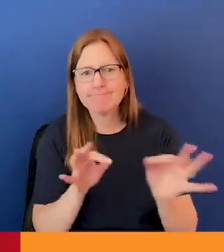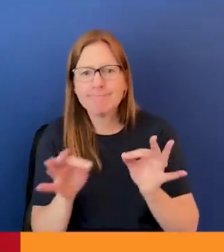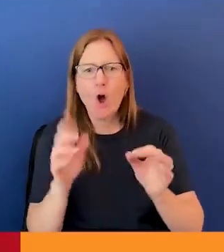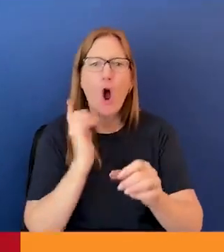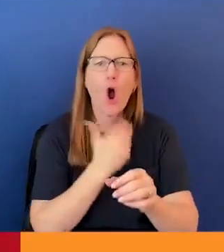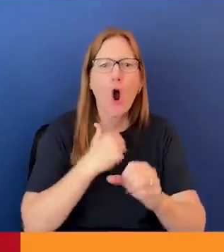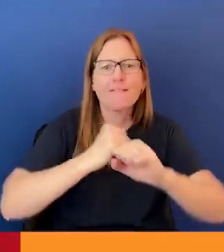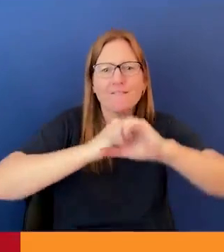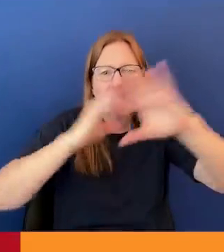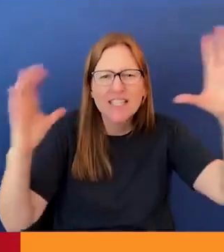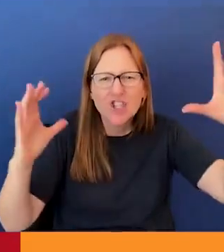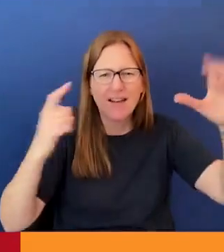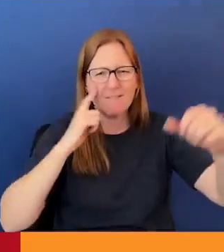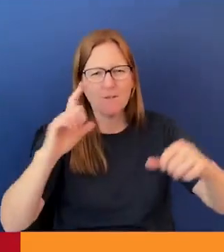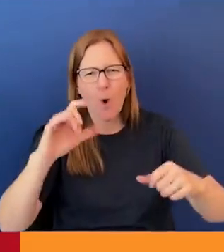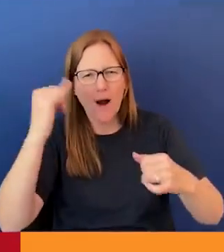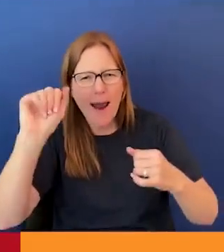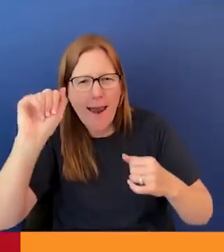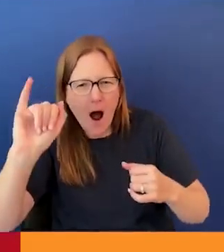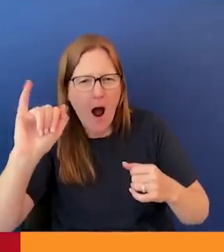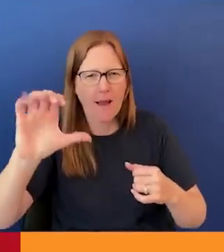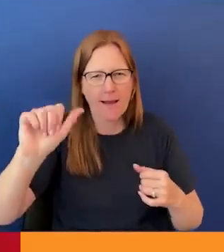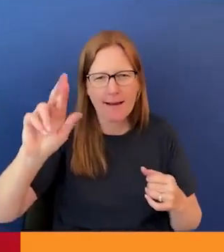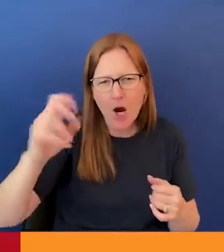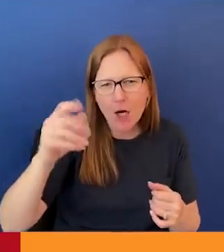AI and caregiving, and our overall goal, which is to leverage AI